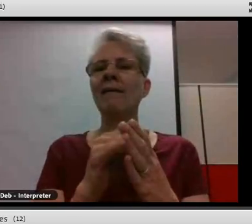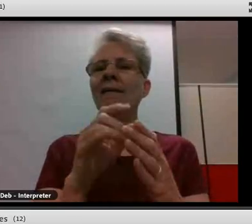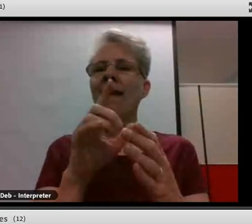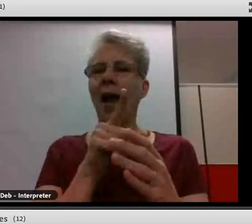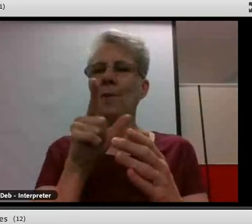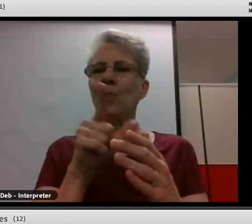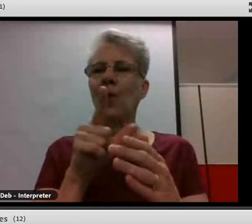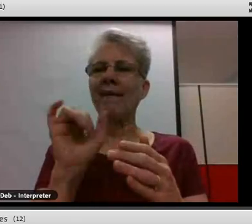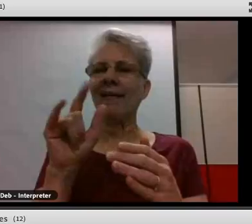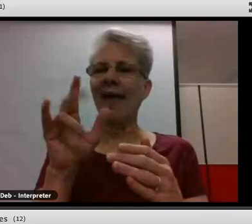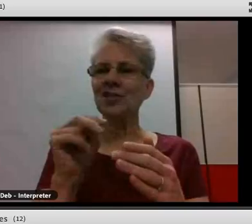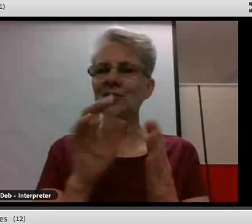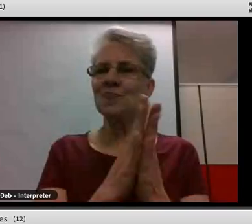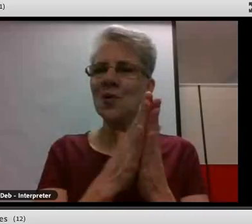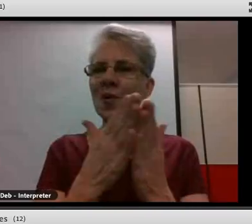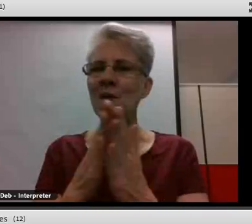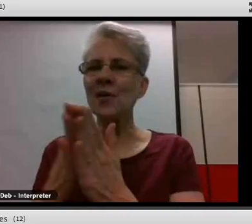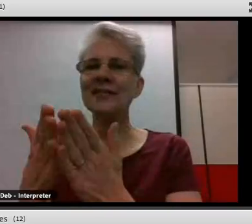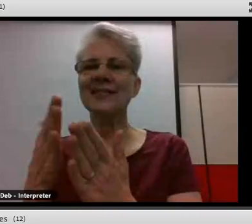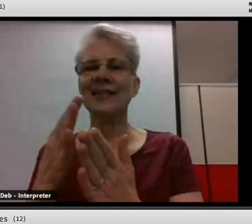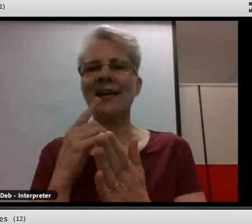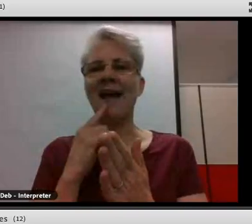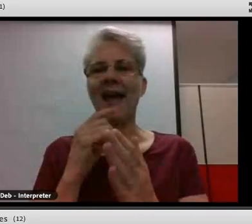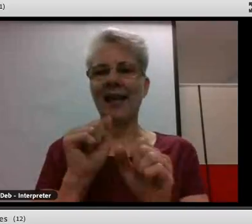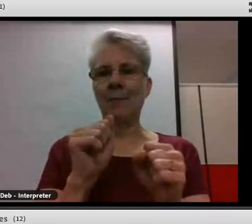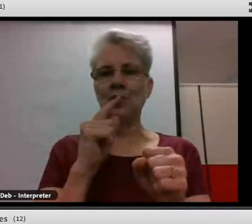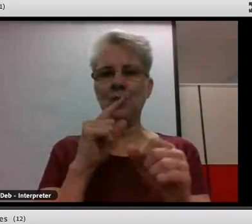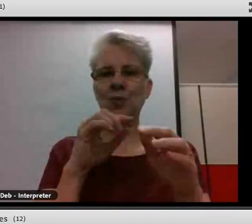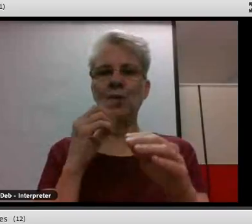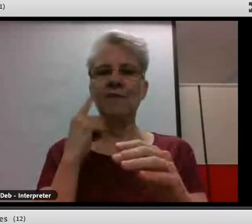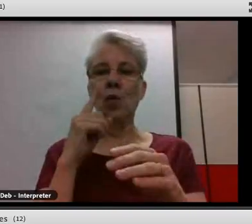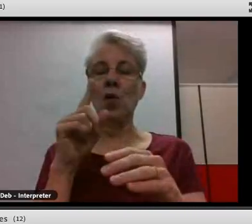you know, might have been a better idea. Anyway, so thinking about, you know,